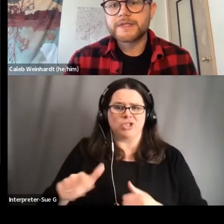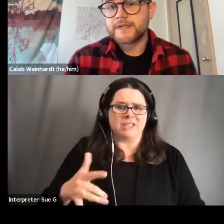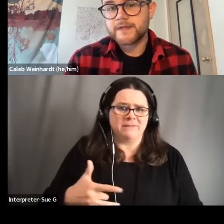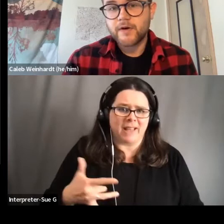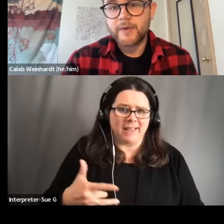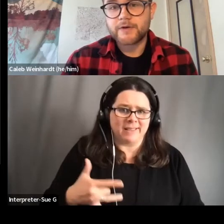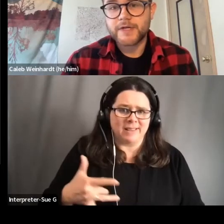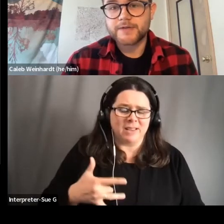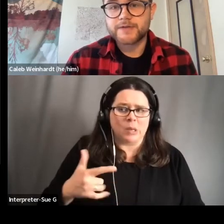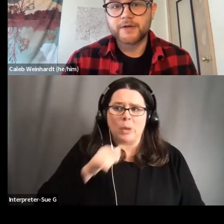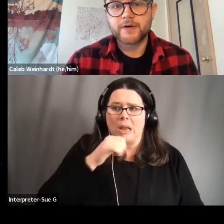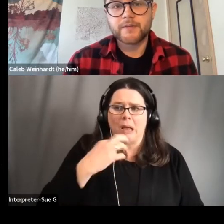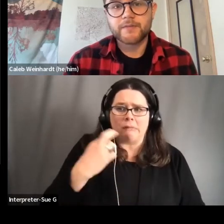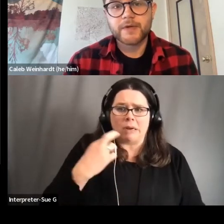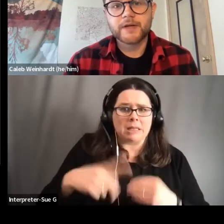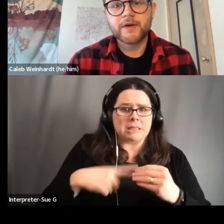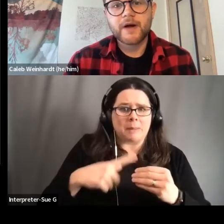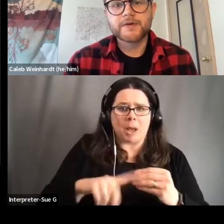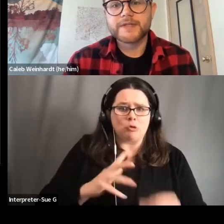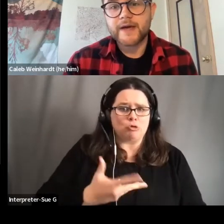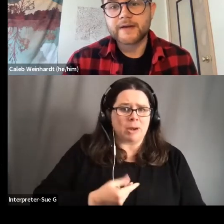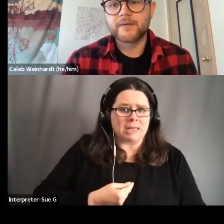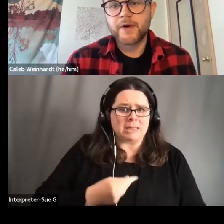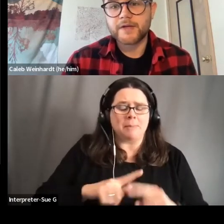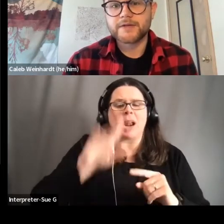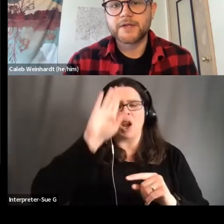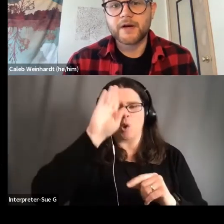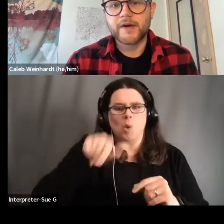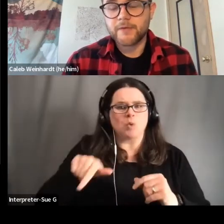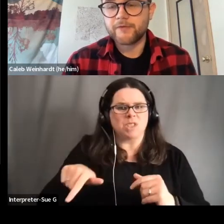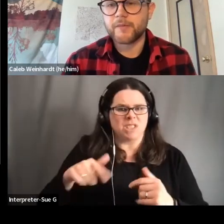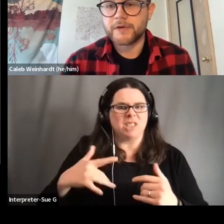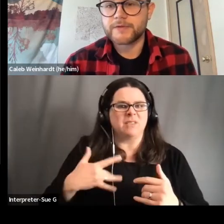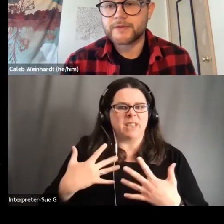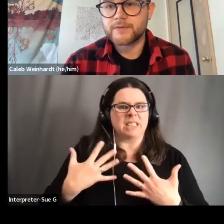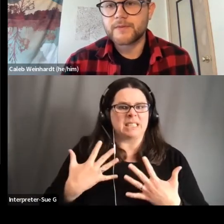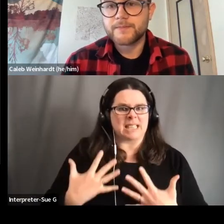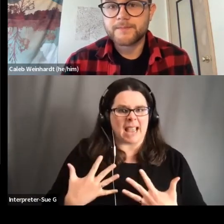"We didn't know about transgender, "but I know how sad and depressed she got "right before middle school.